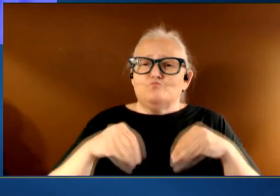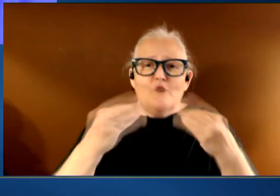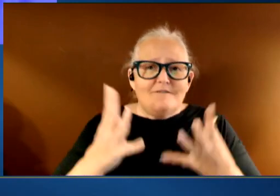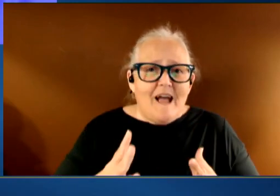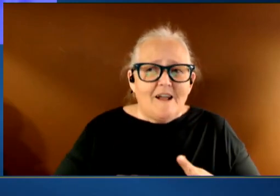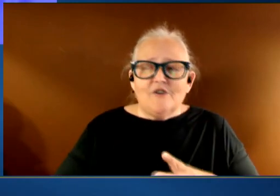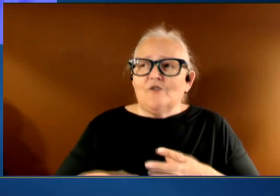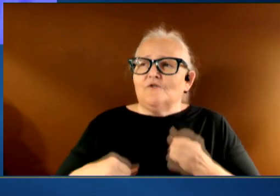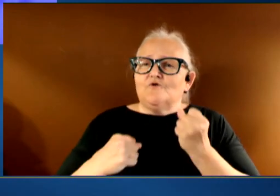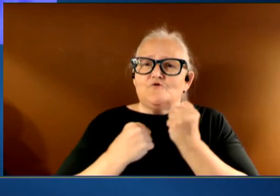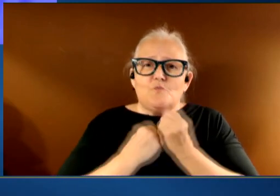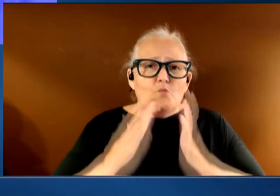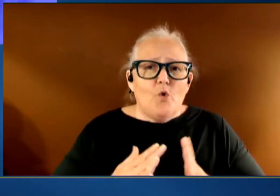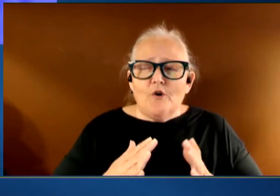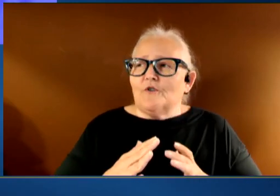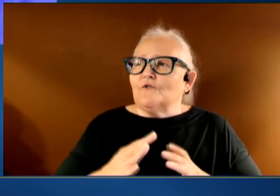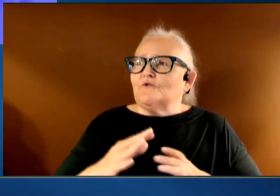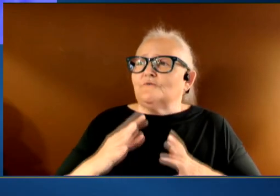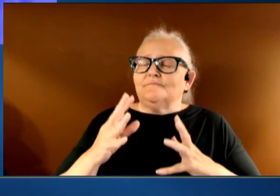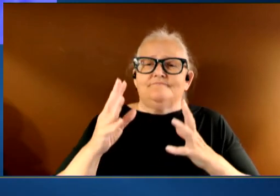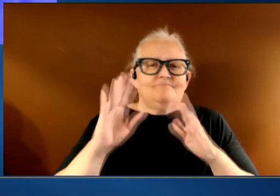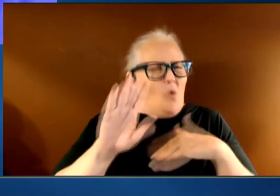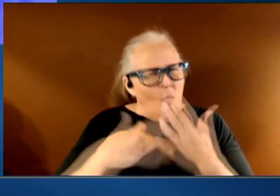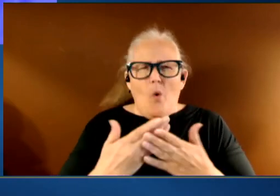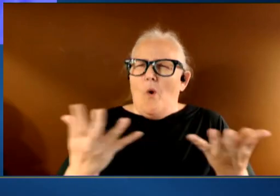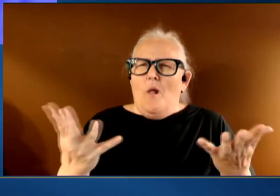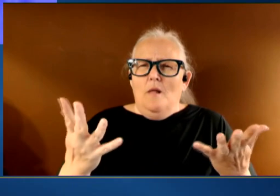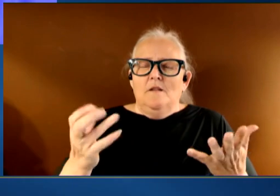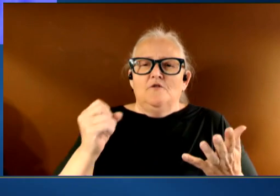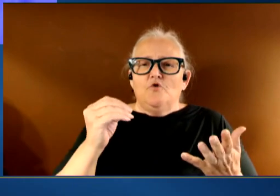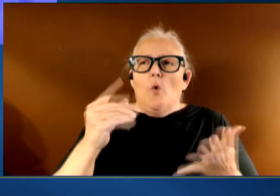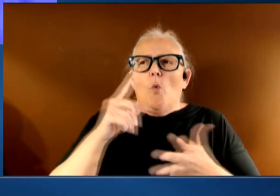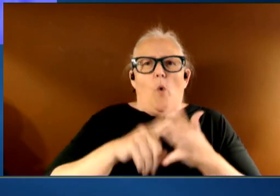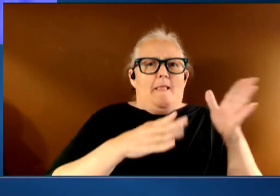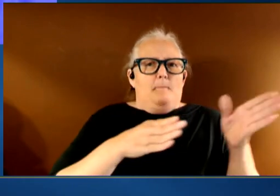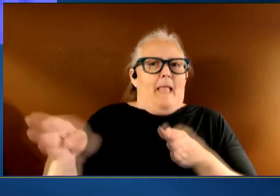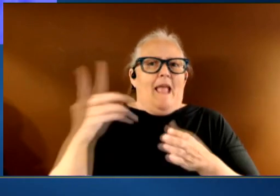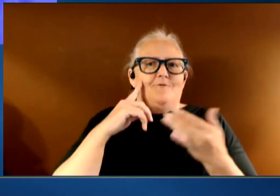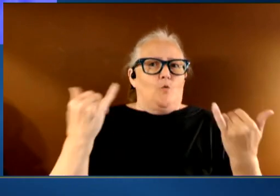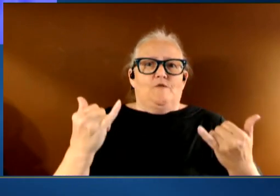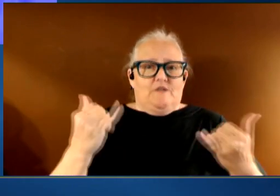So what's in store for us today? Well, we are going to hear from a diverse array of